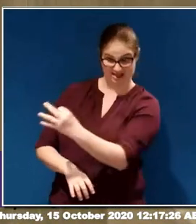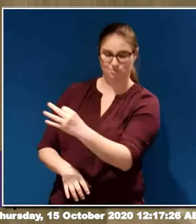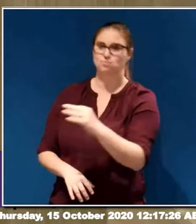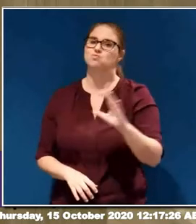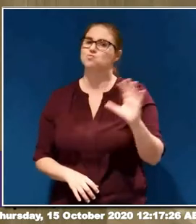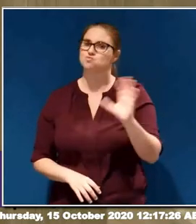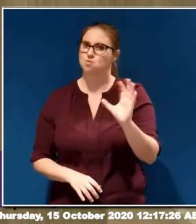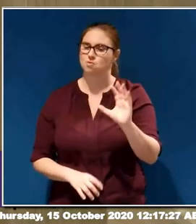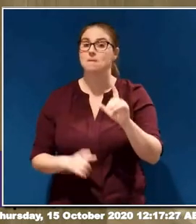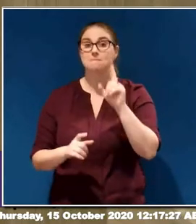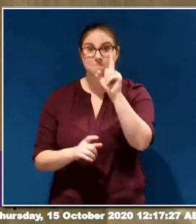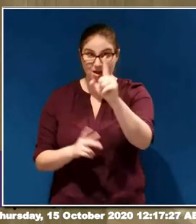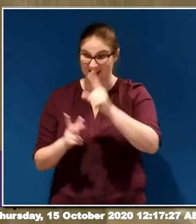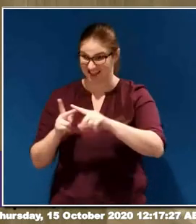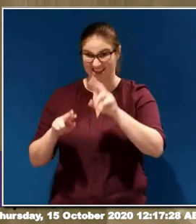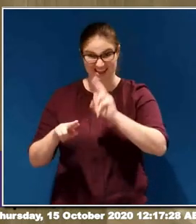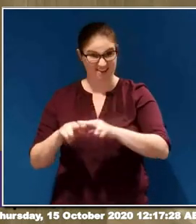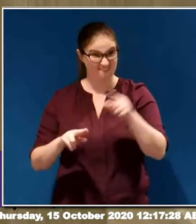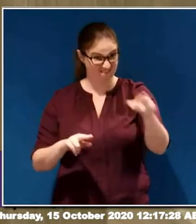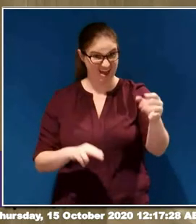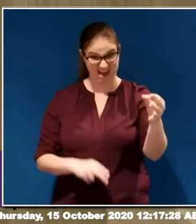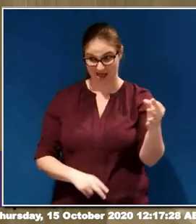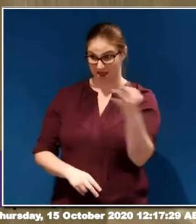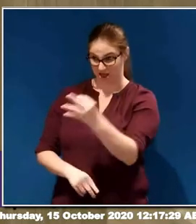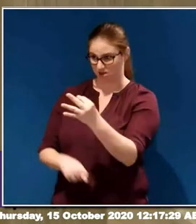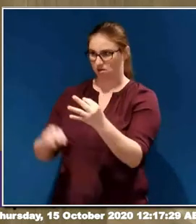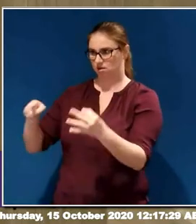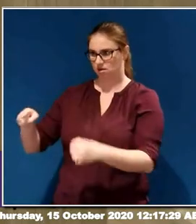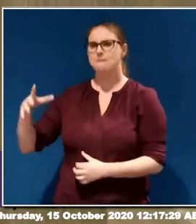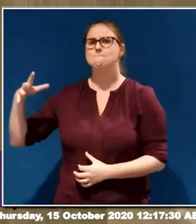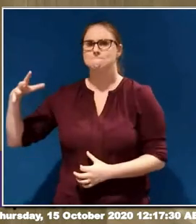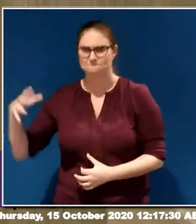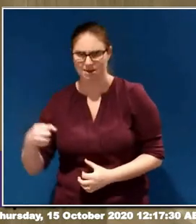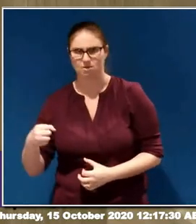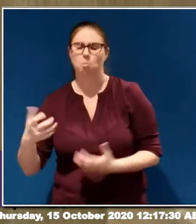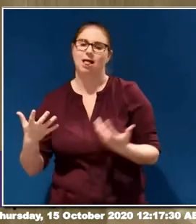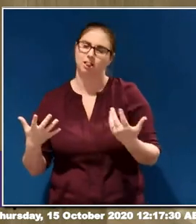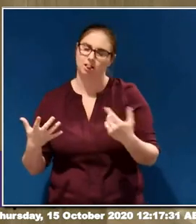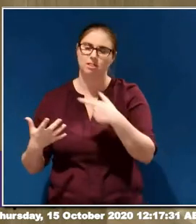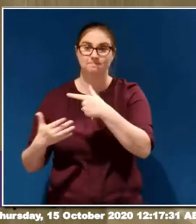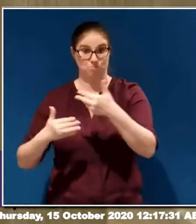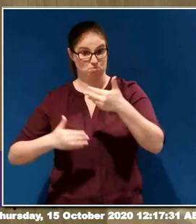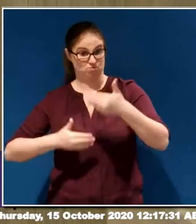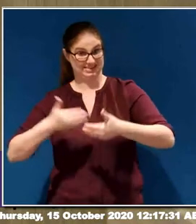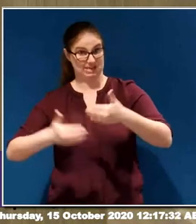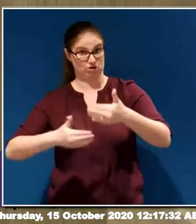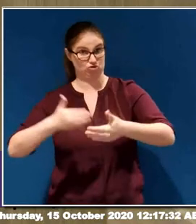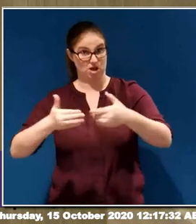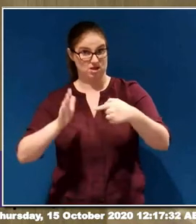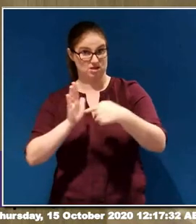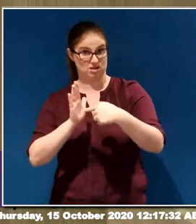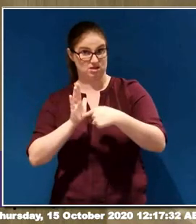to provide it, then it's in our procedure and I would expect schools to do that. OK.